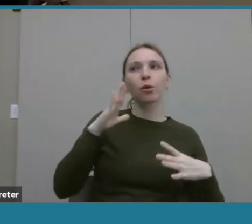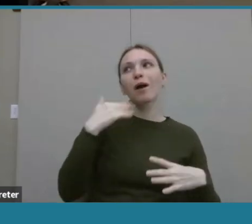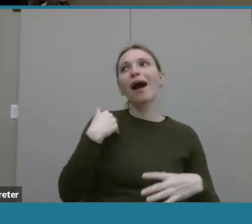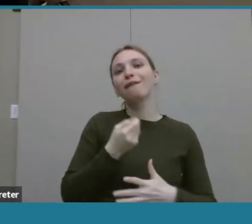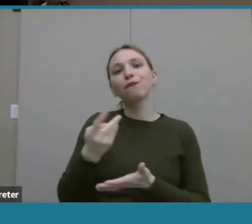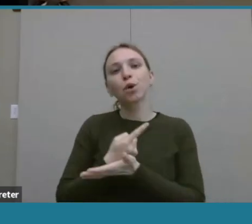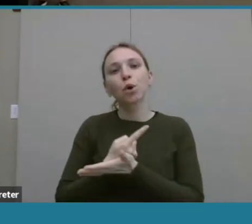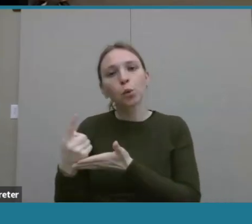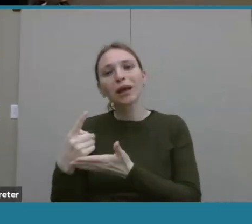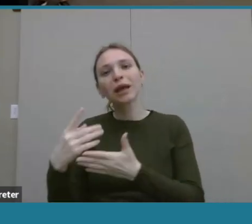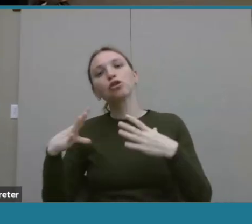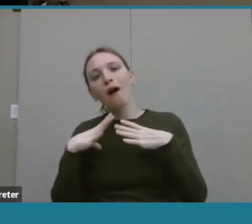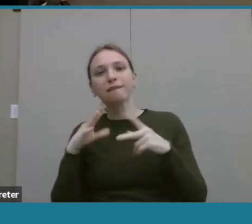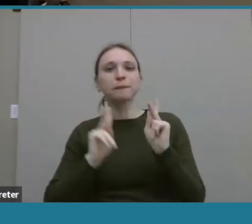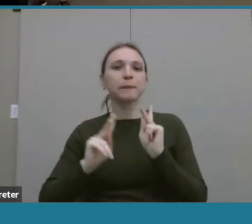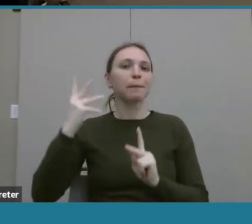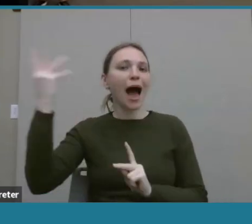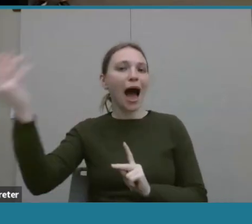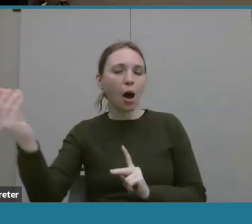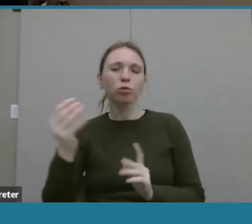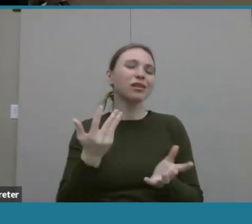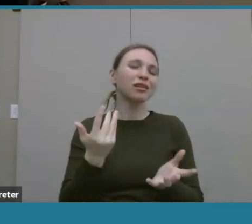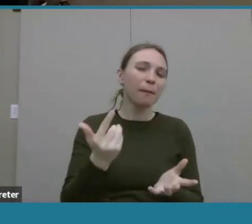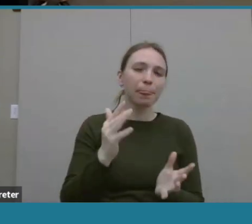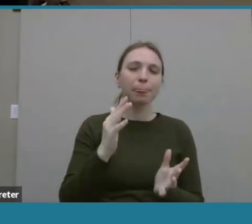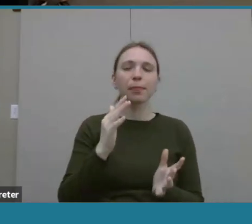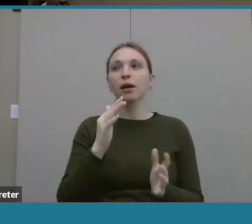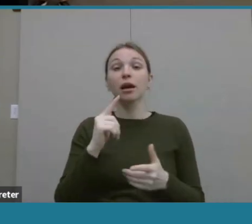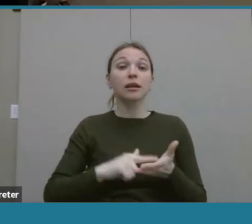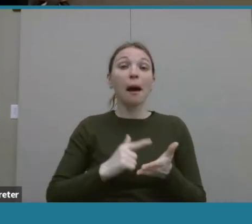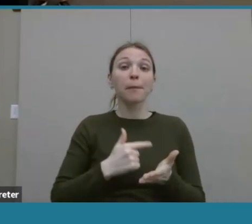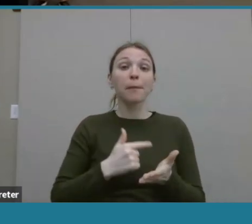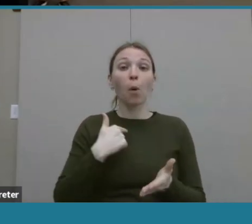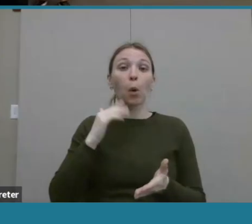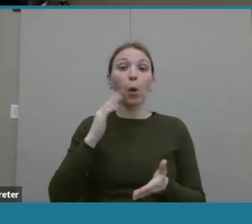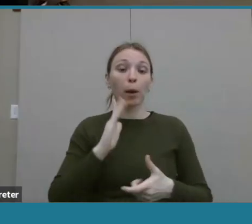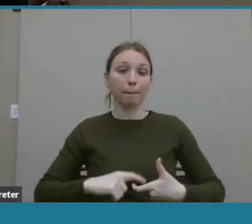their kids or things like that. Sometimes we would have to take a pause because, like, we didn't have critical